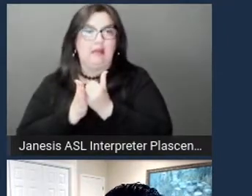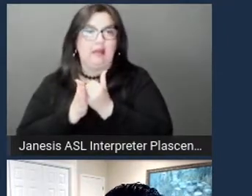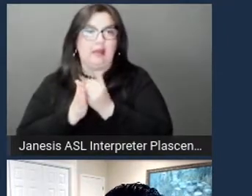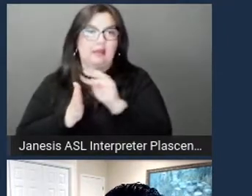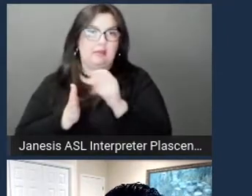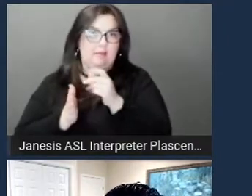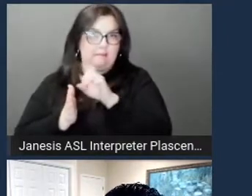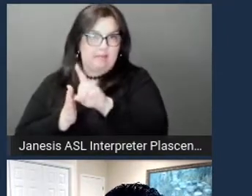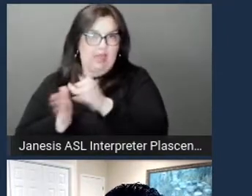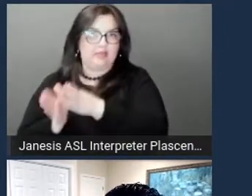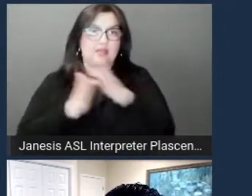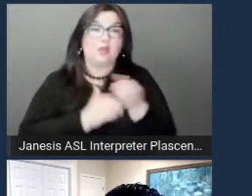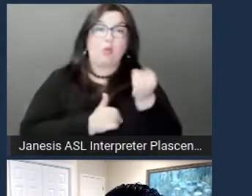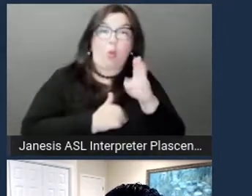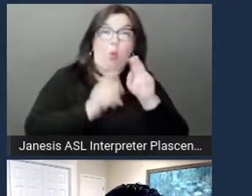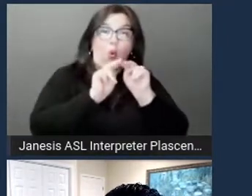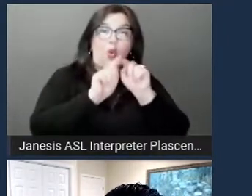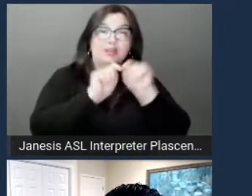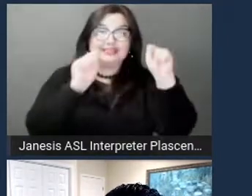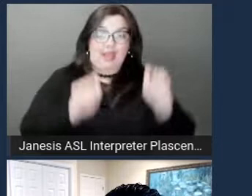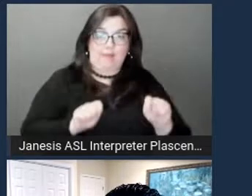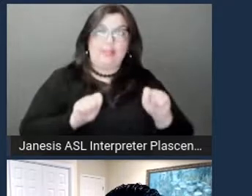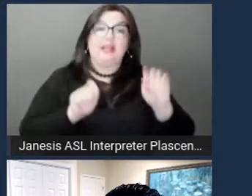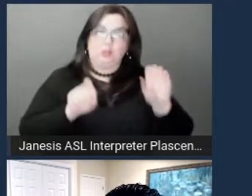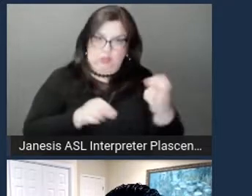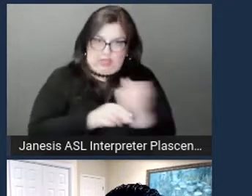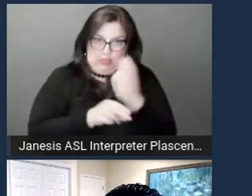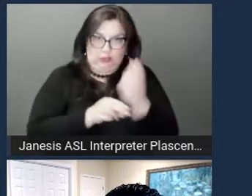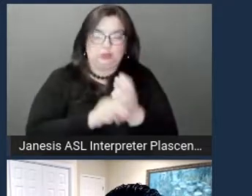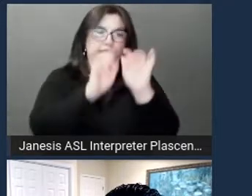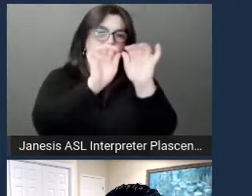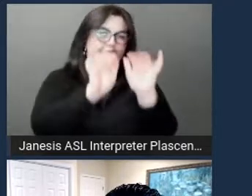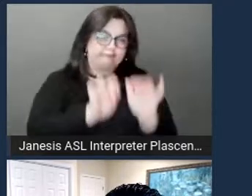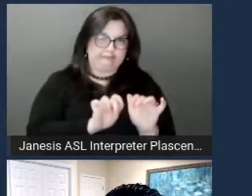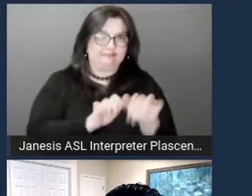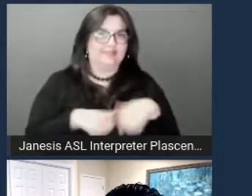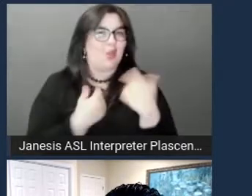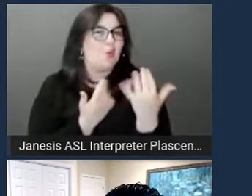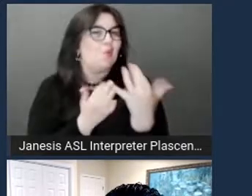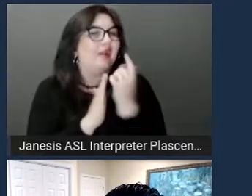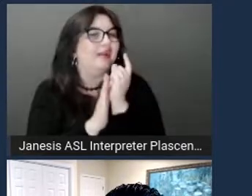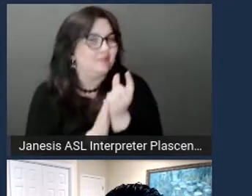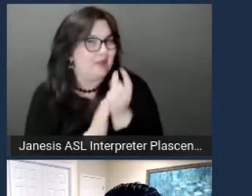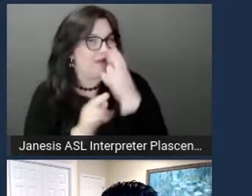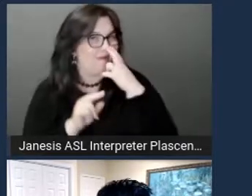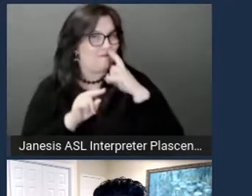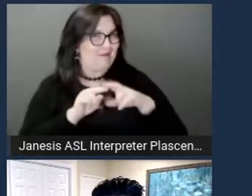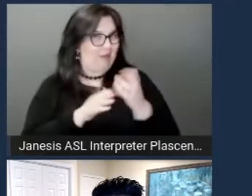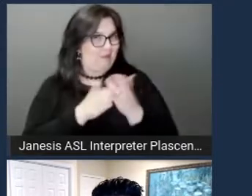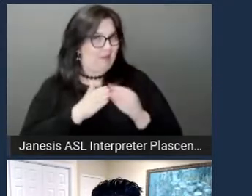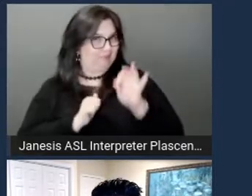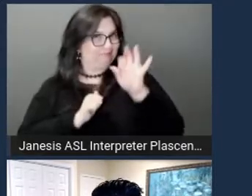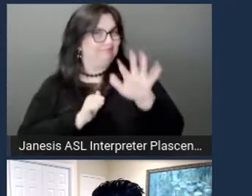and provide the required bits of information. Wait a minute. here's the fun part. As part of this, have an option